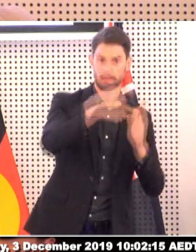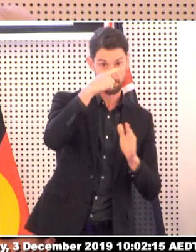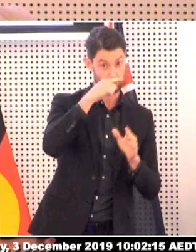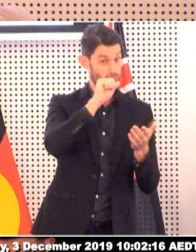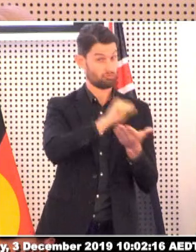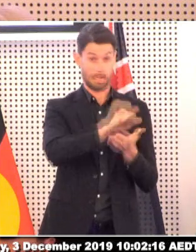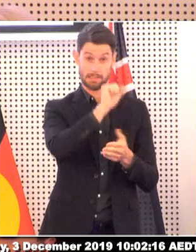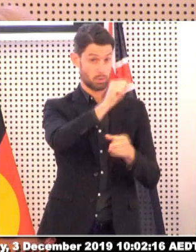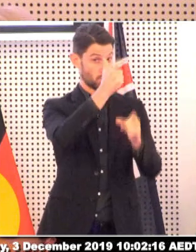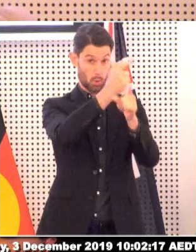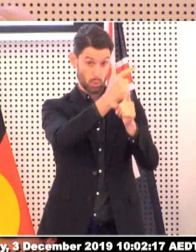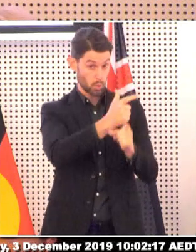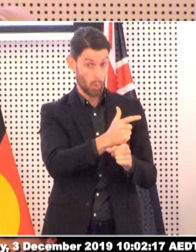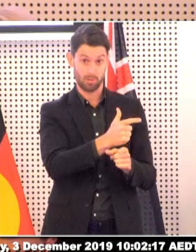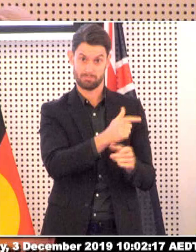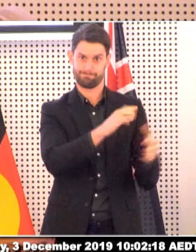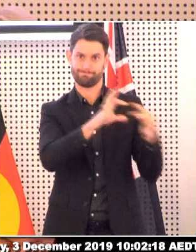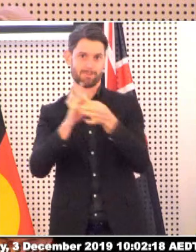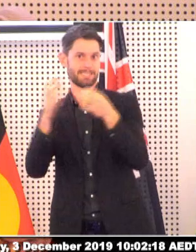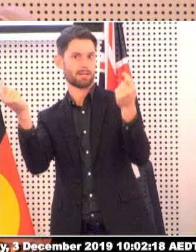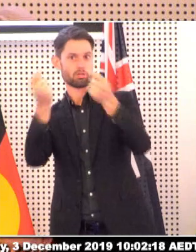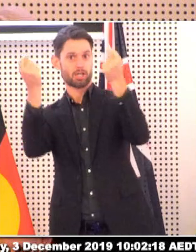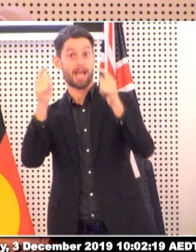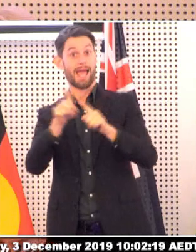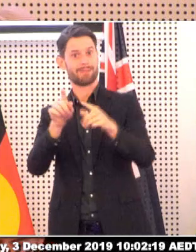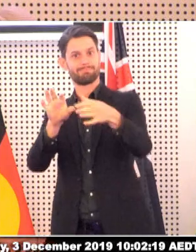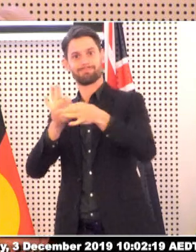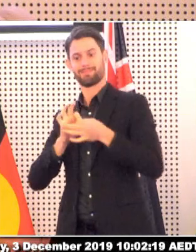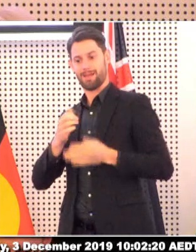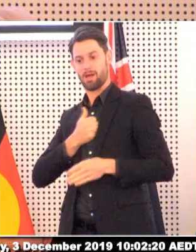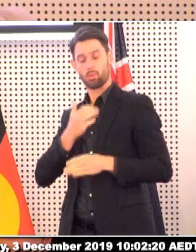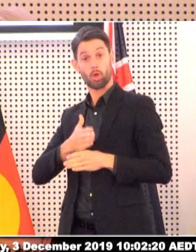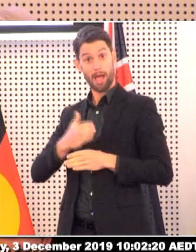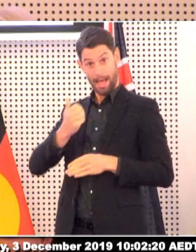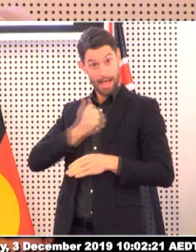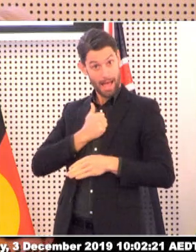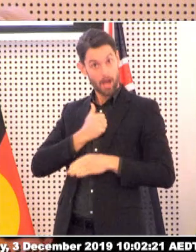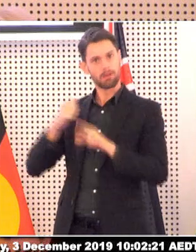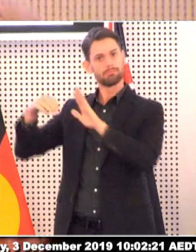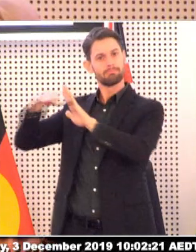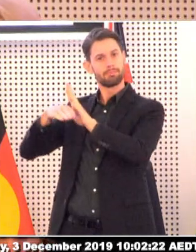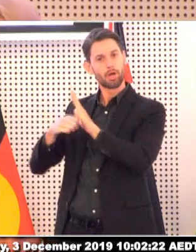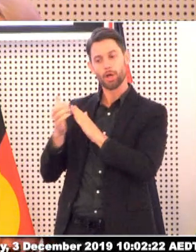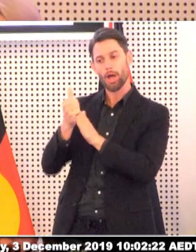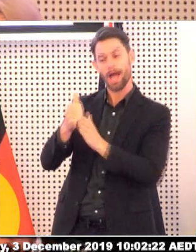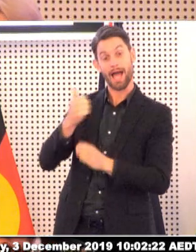of the human rights of people with disability. The Commission’s Terms of Reference explicitly recognise that promoting a more